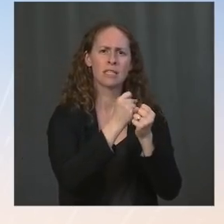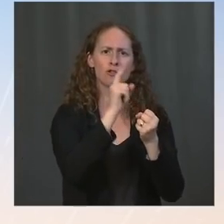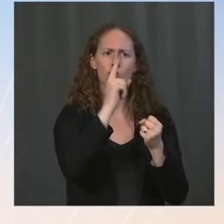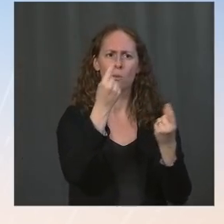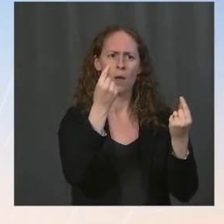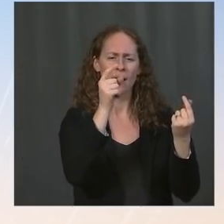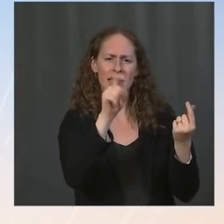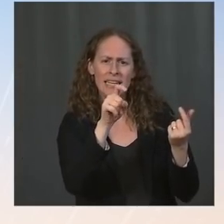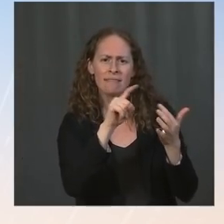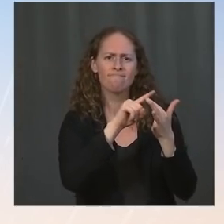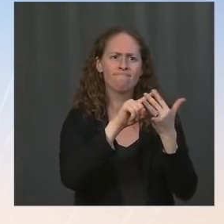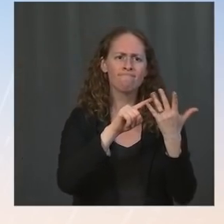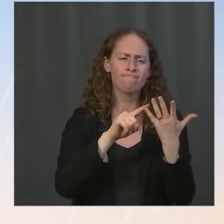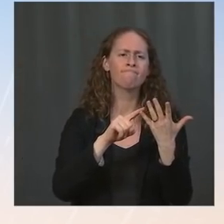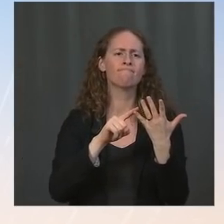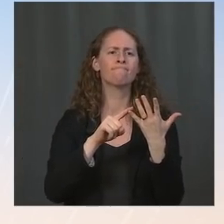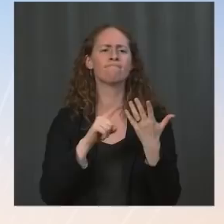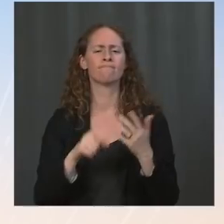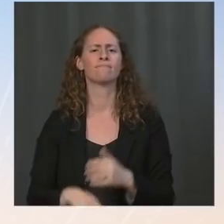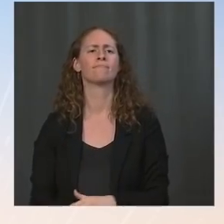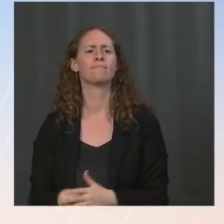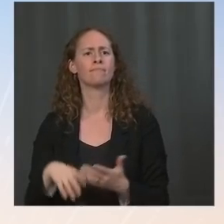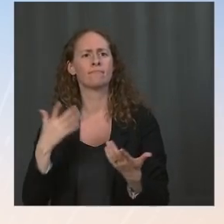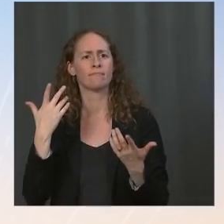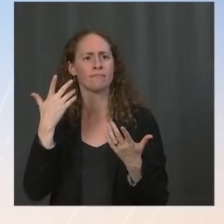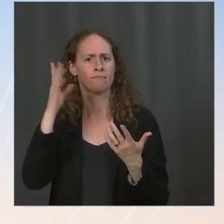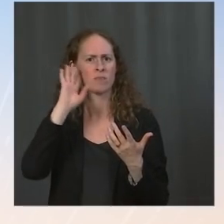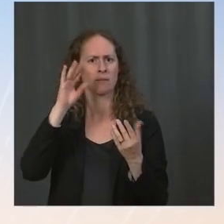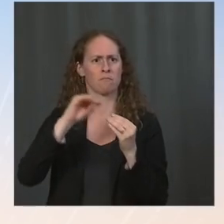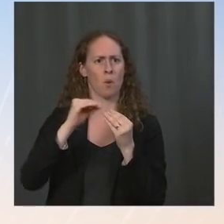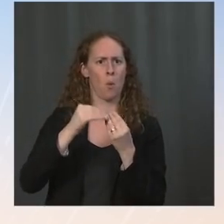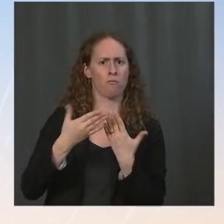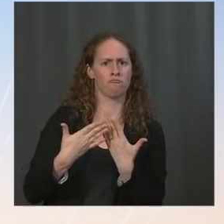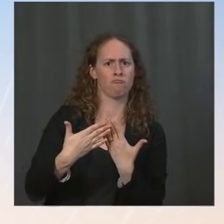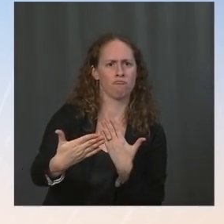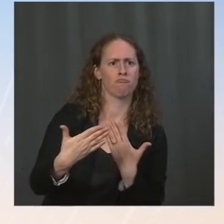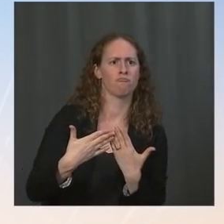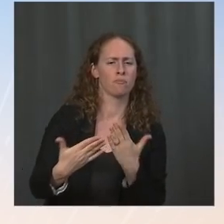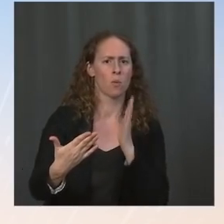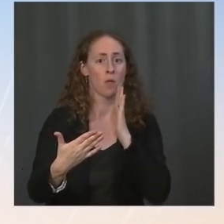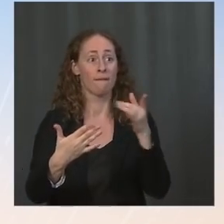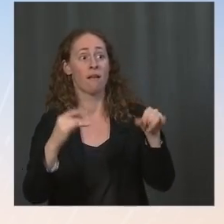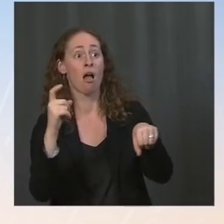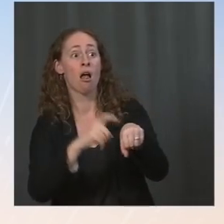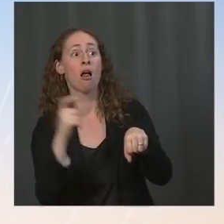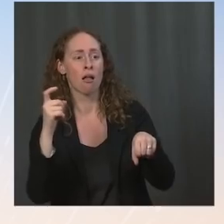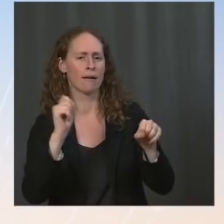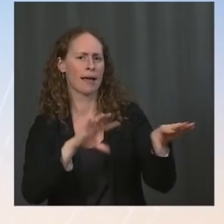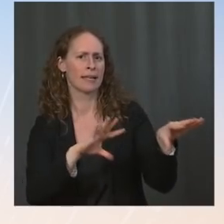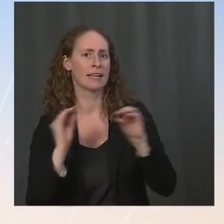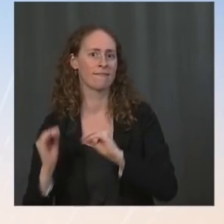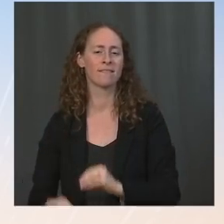being able to continue to process applicants and facilitate the passage of other people who want to leave Afghanistan. The Press: And a quick one on the hurricane.